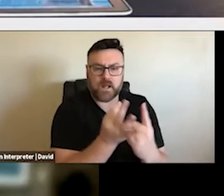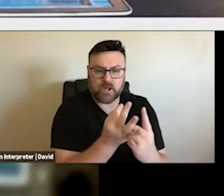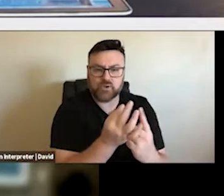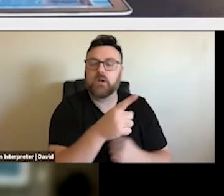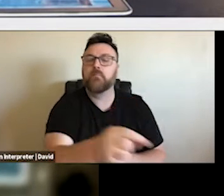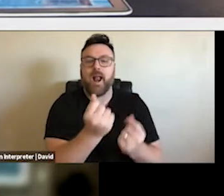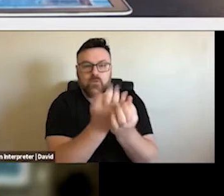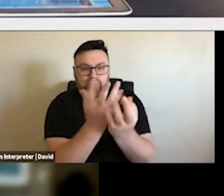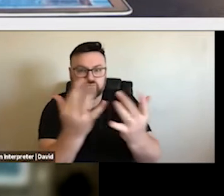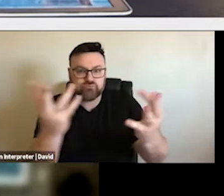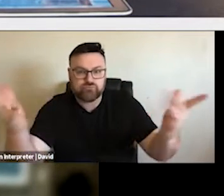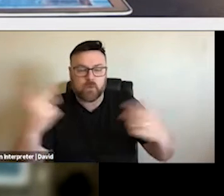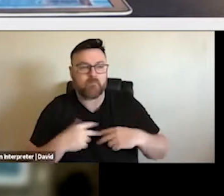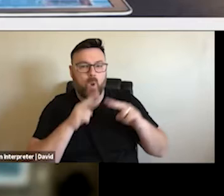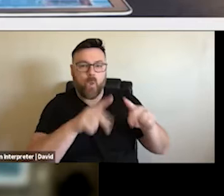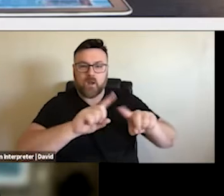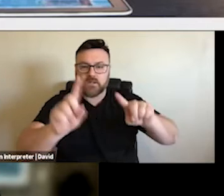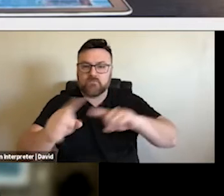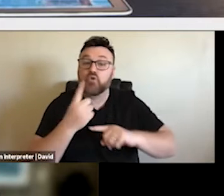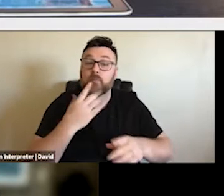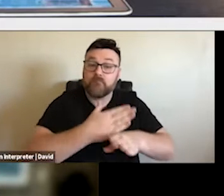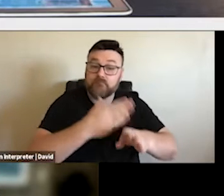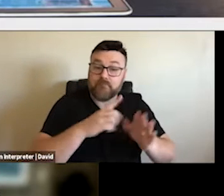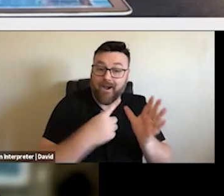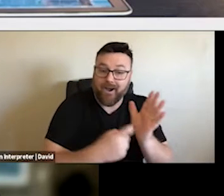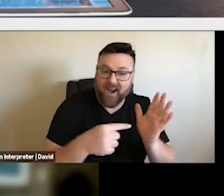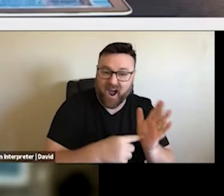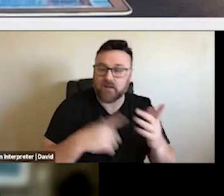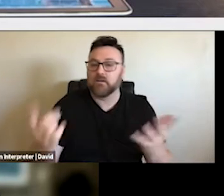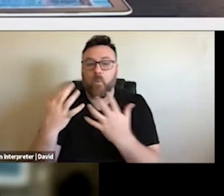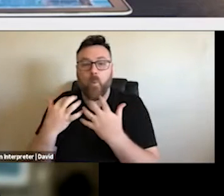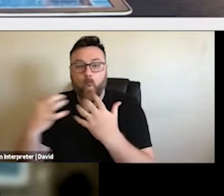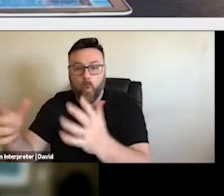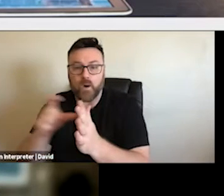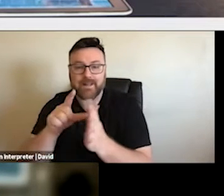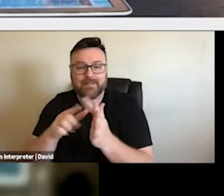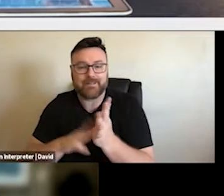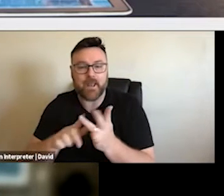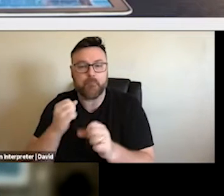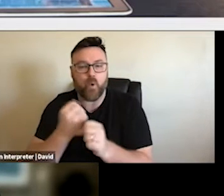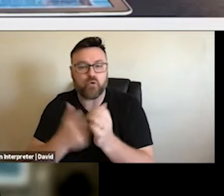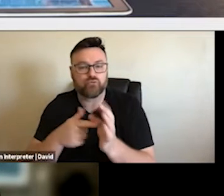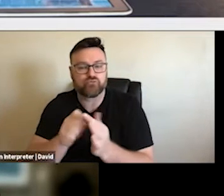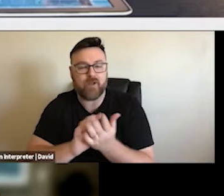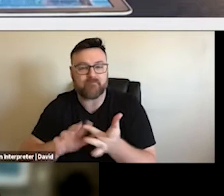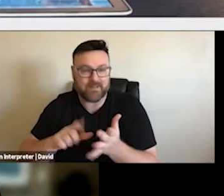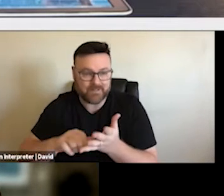when we look at different art forms, different audience director -- demographics and jurisdictions.